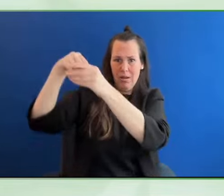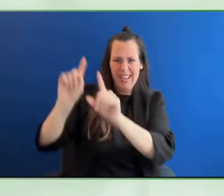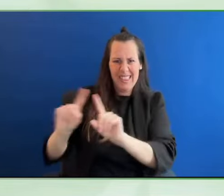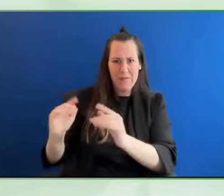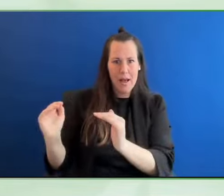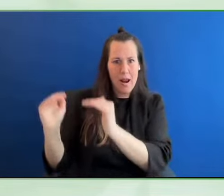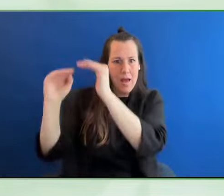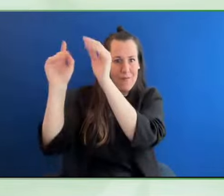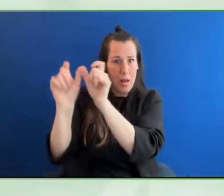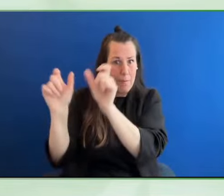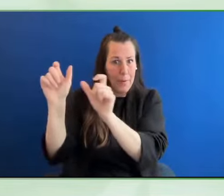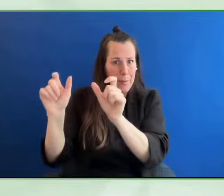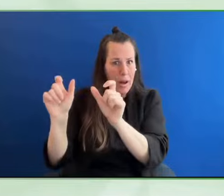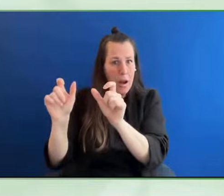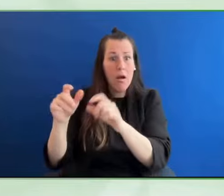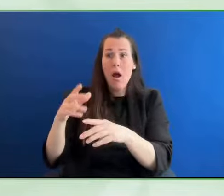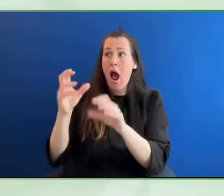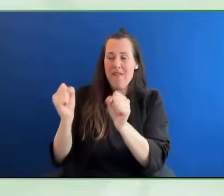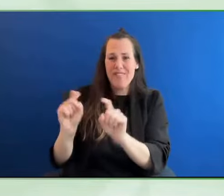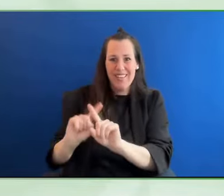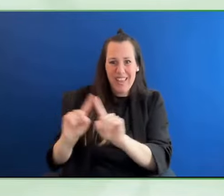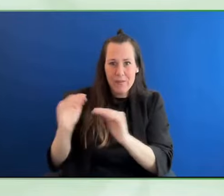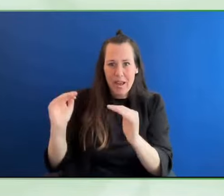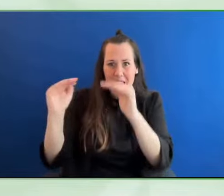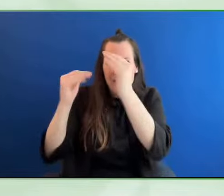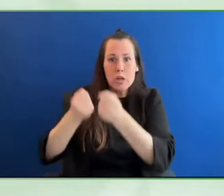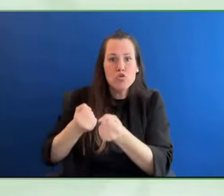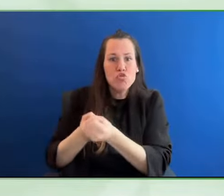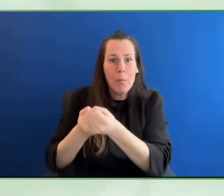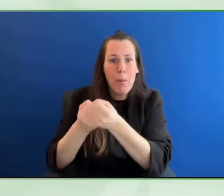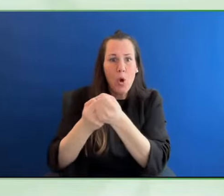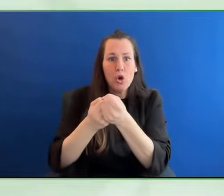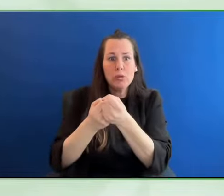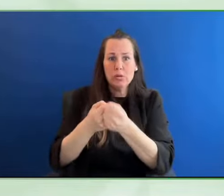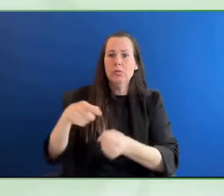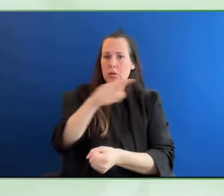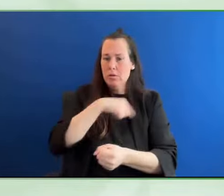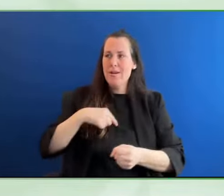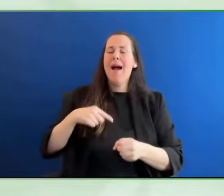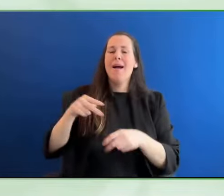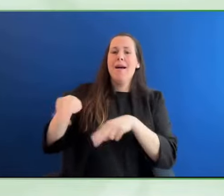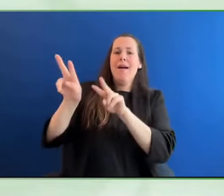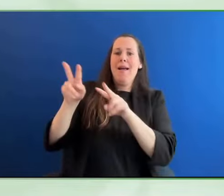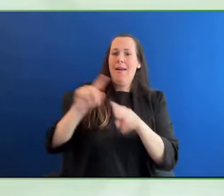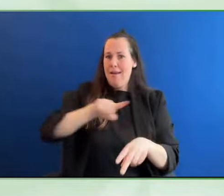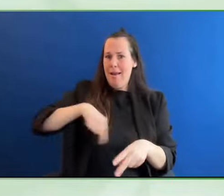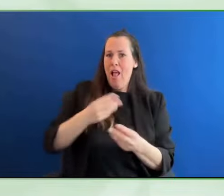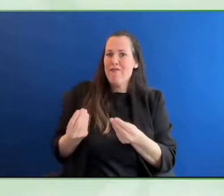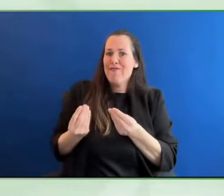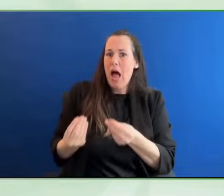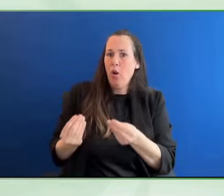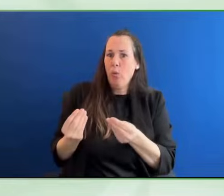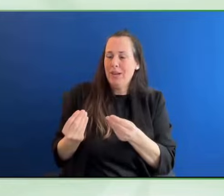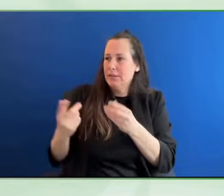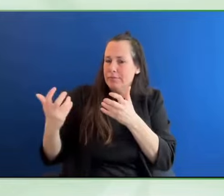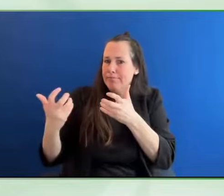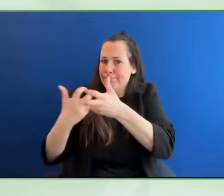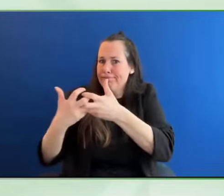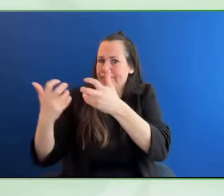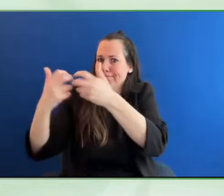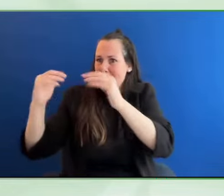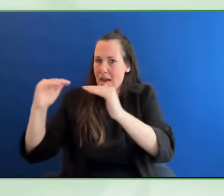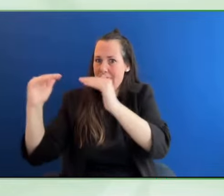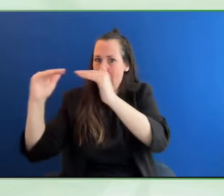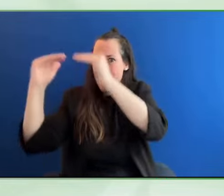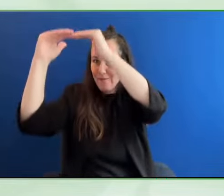Let us put the business to business head on, obviously, as you mentioned Indeed is doing